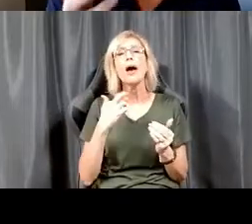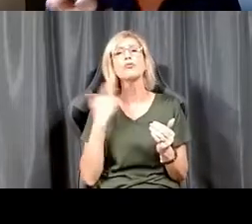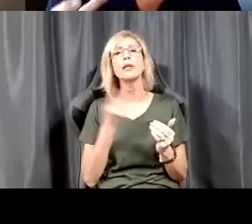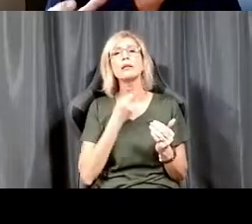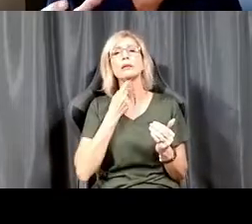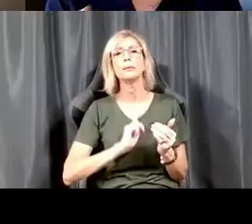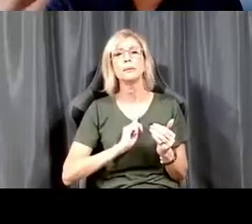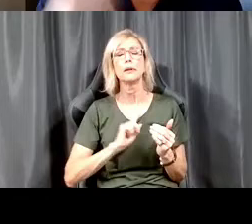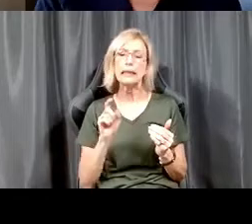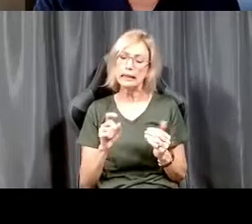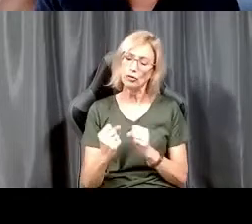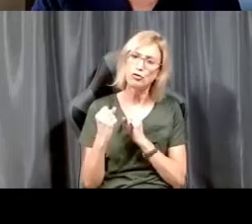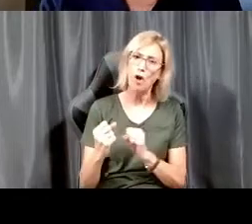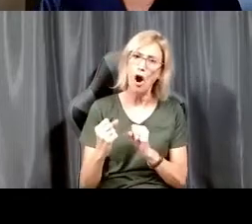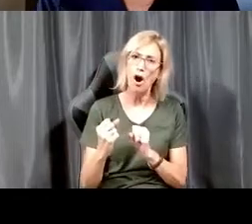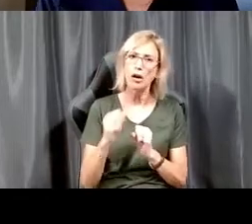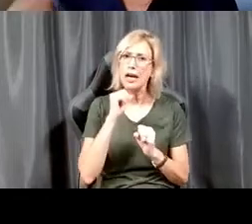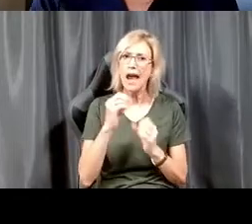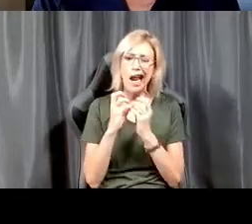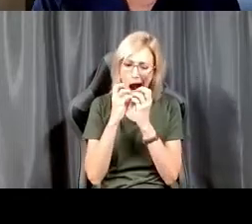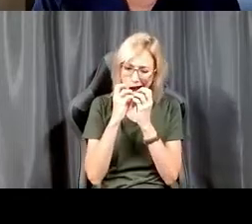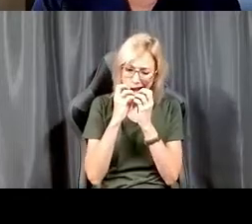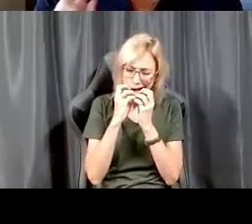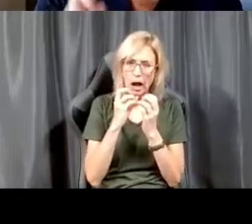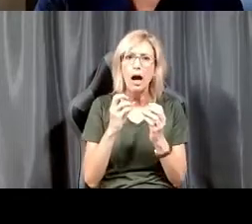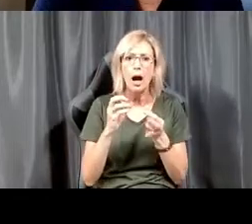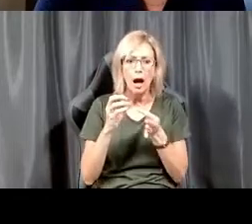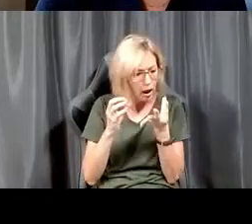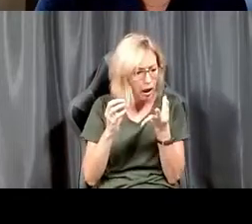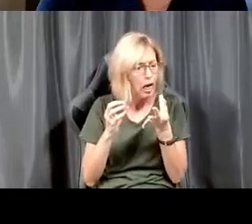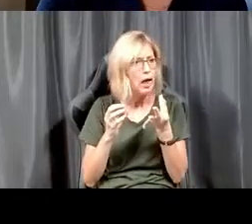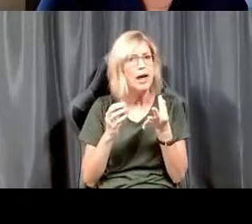enough they're not going to chew it and risk swallowing it